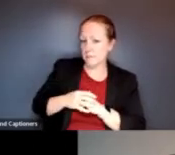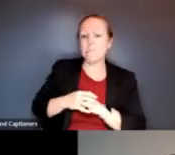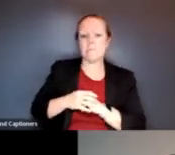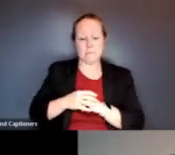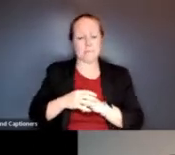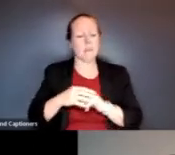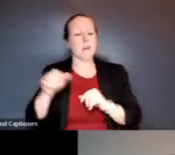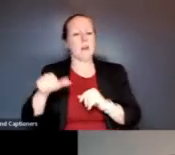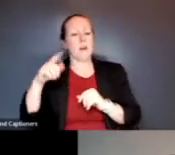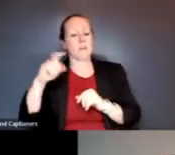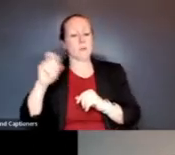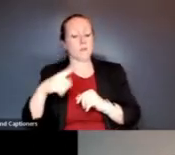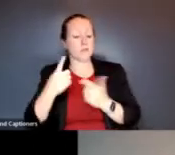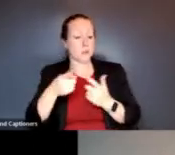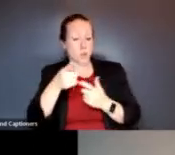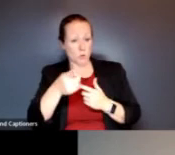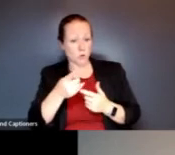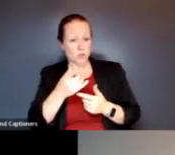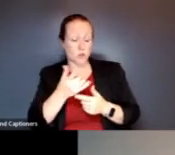there one intervention that you would recommend over the others?